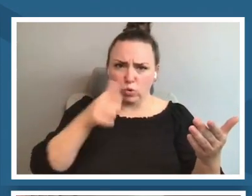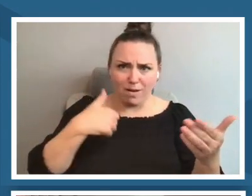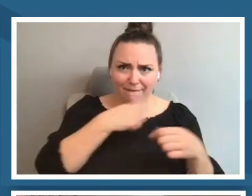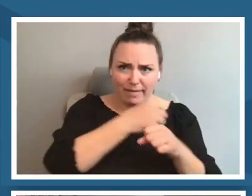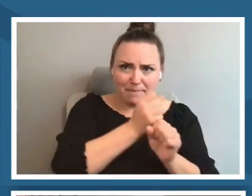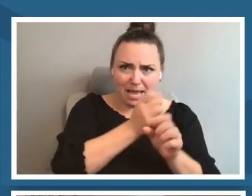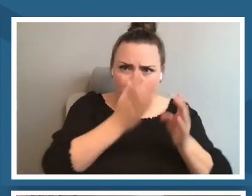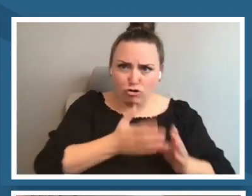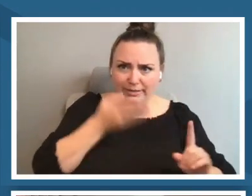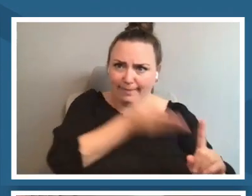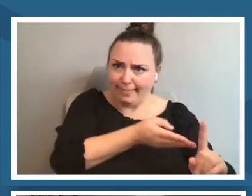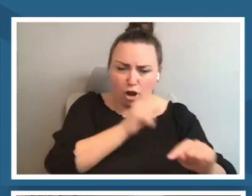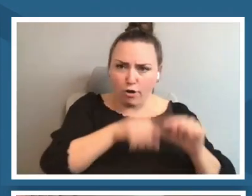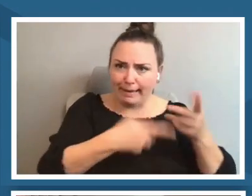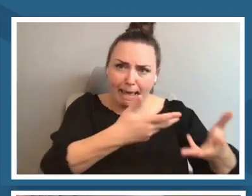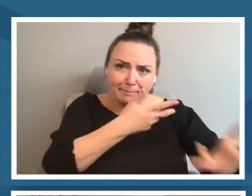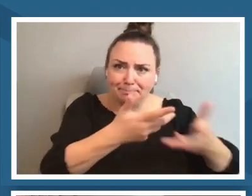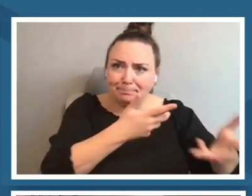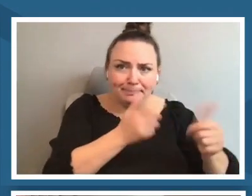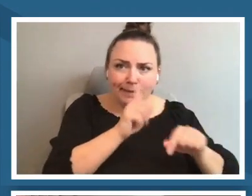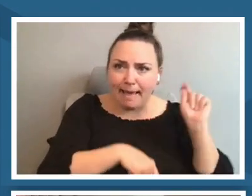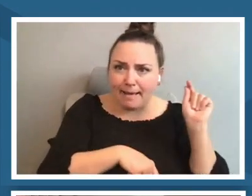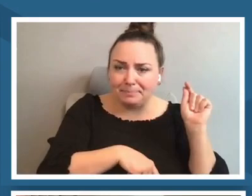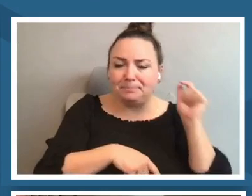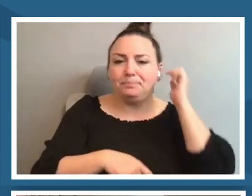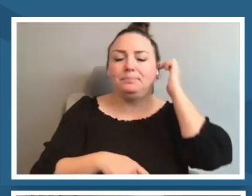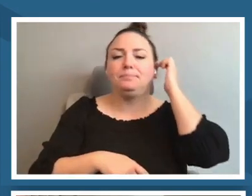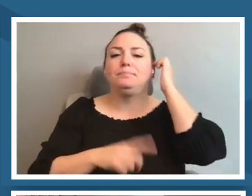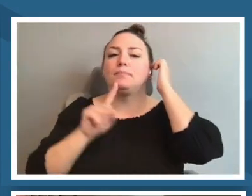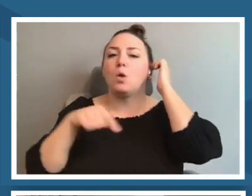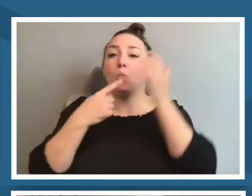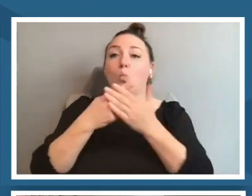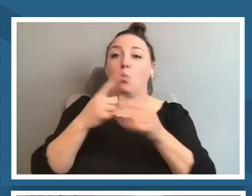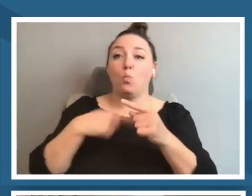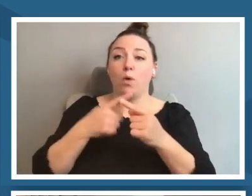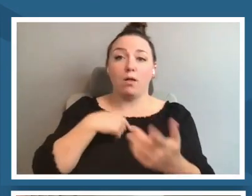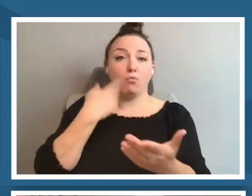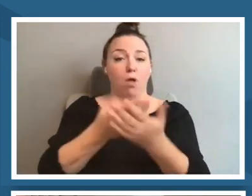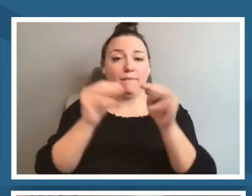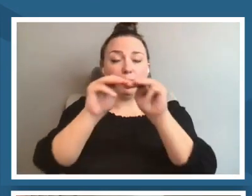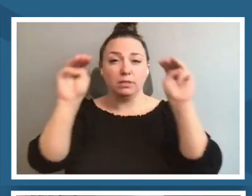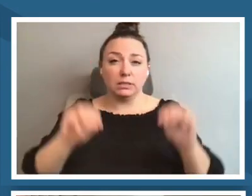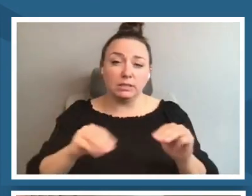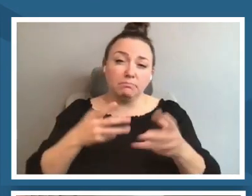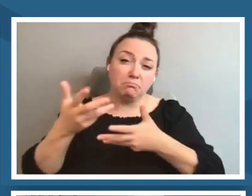and so it was actually when i came to the museum and got involved with the